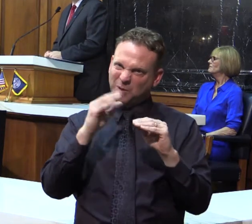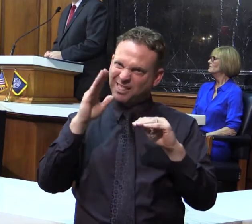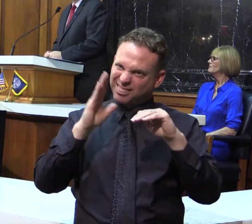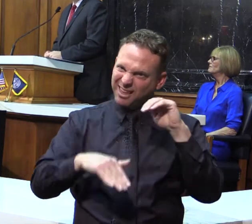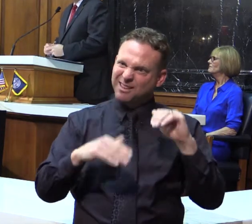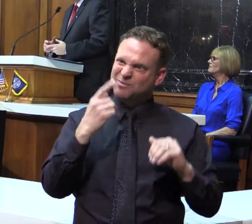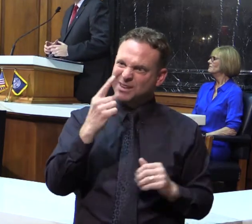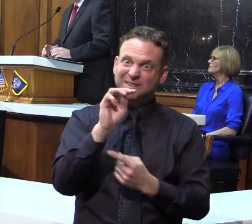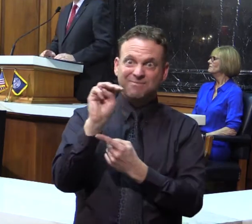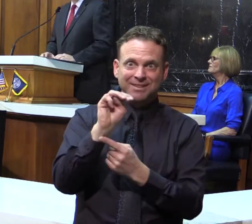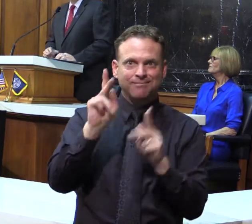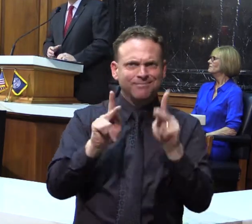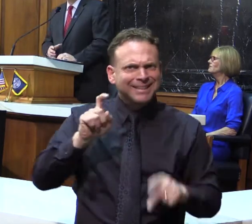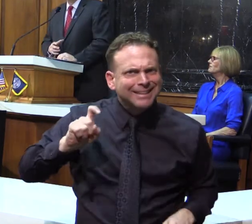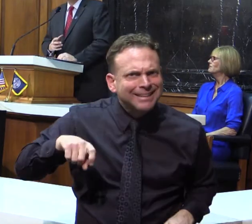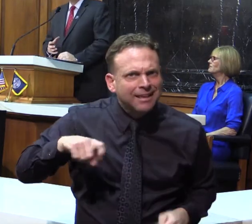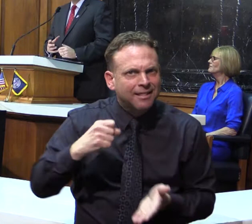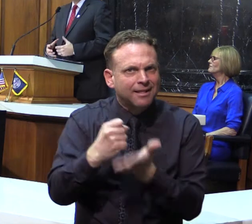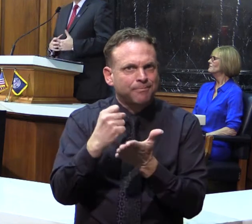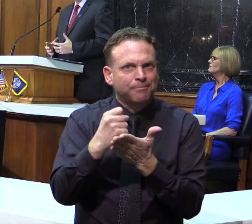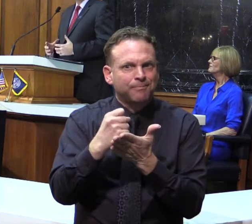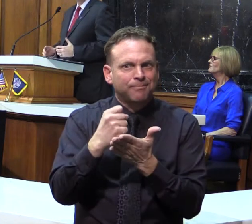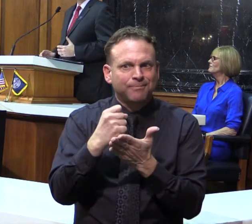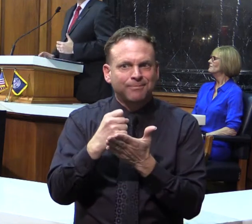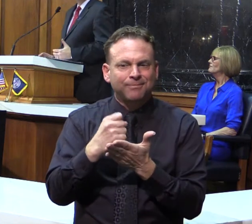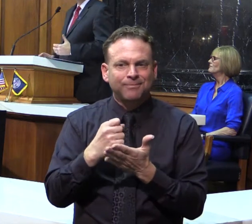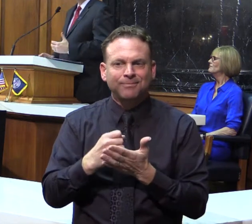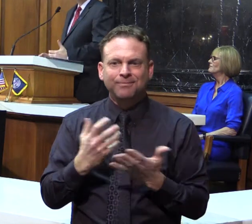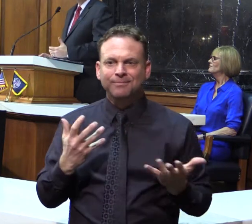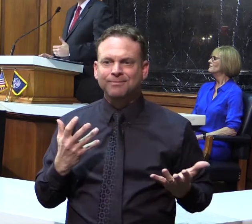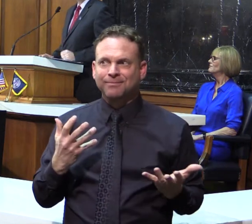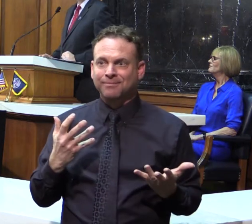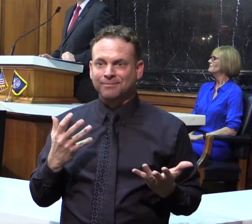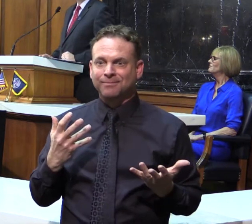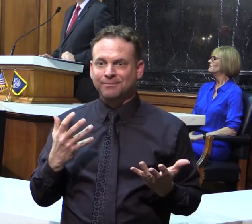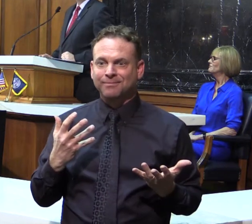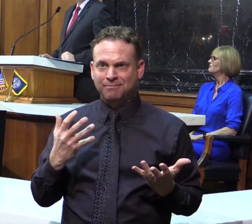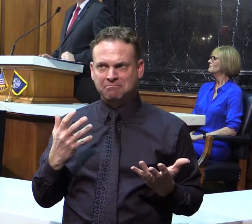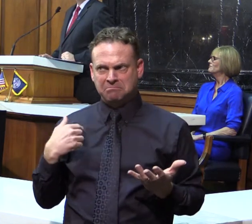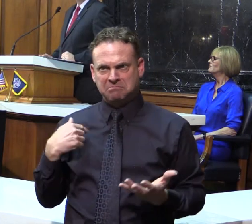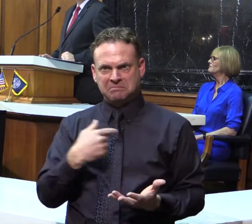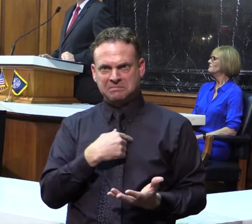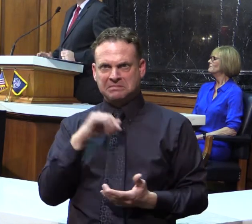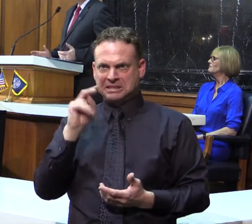Let’s give them the tools they need to reach their full potential...